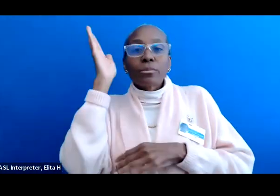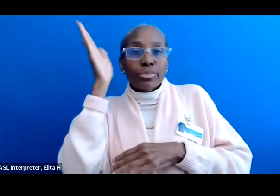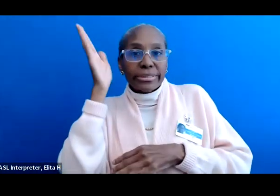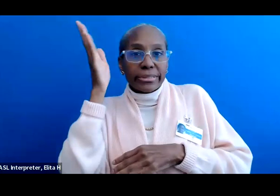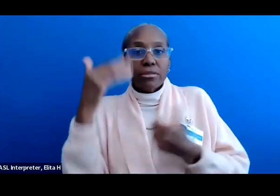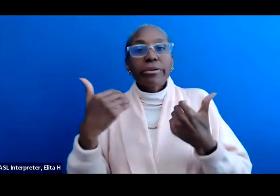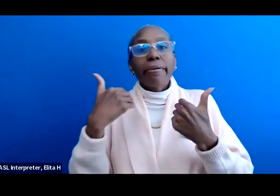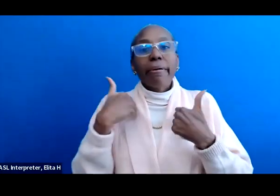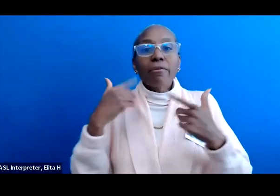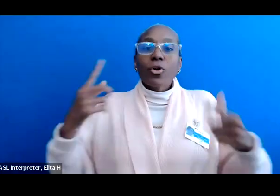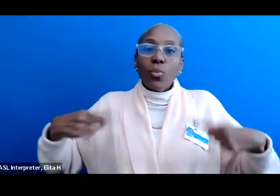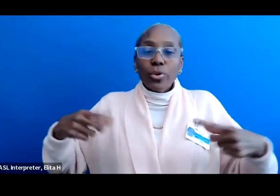They might have a wheelchair dance team.